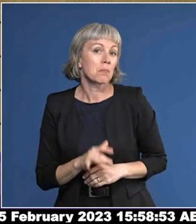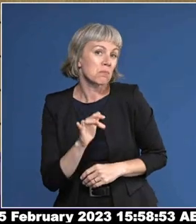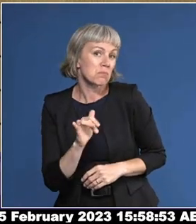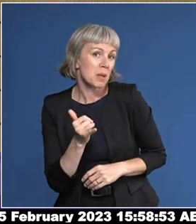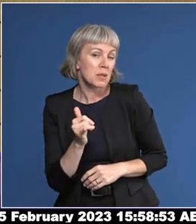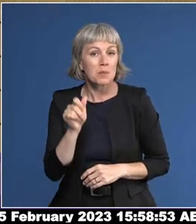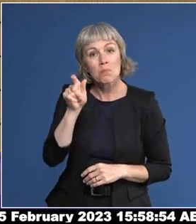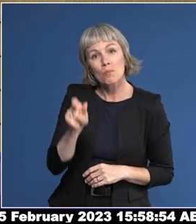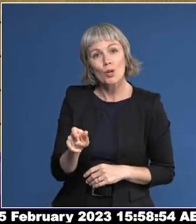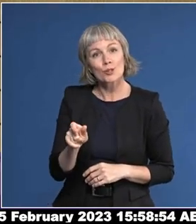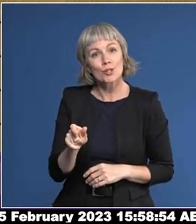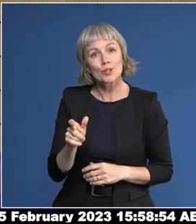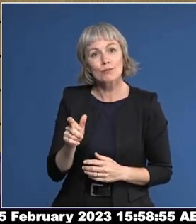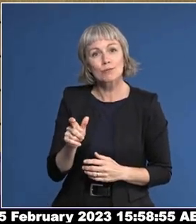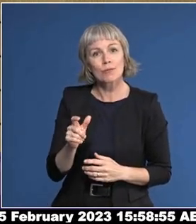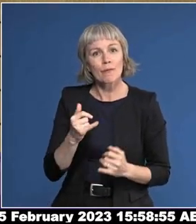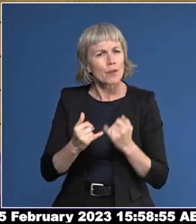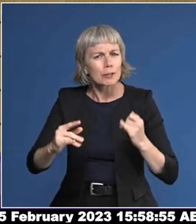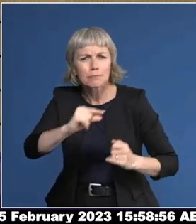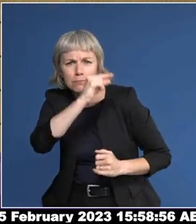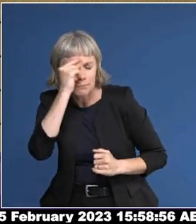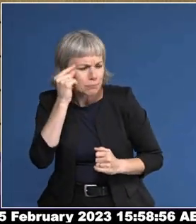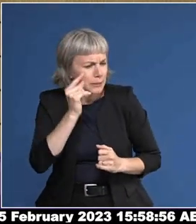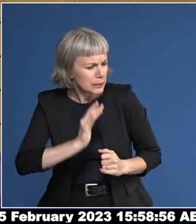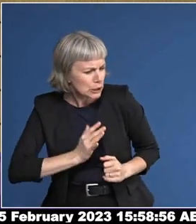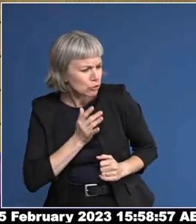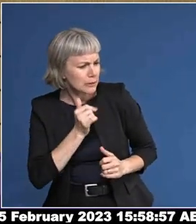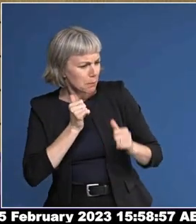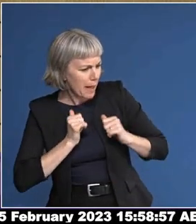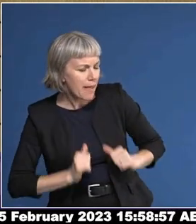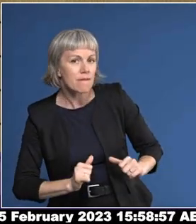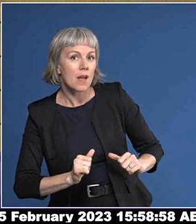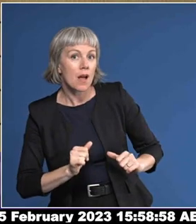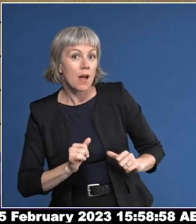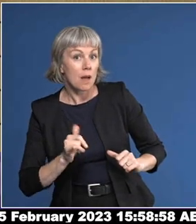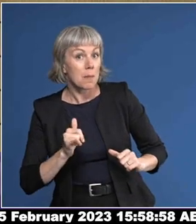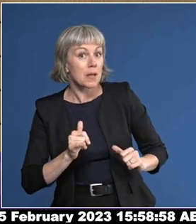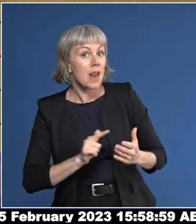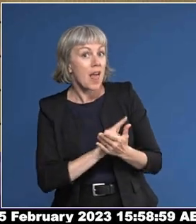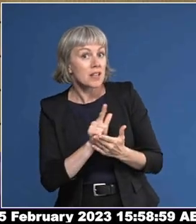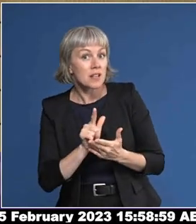different types of behaviour, being able to see their development into a behaviour support practitioner and how that works.